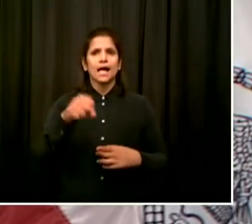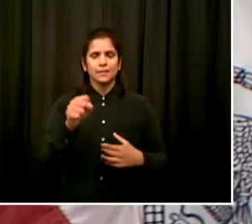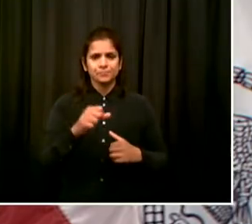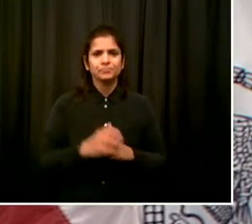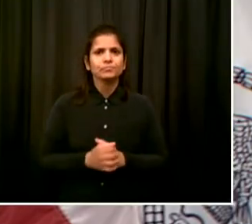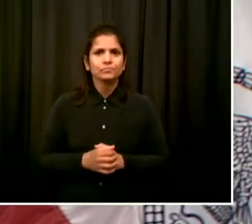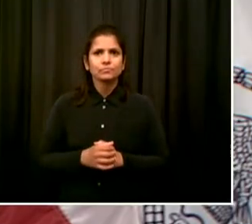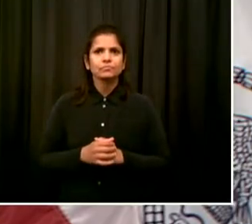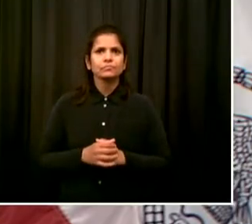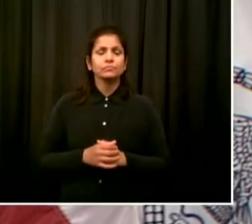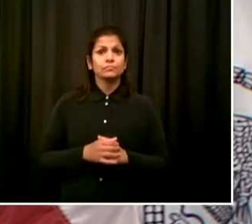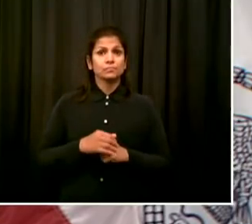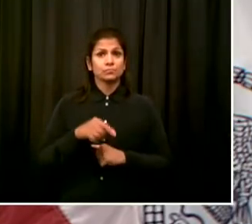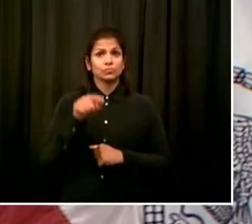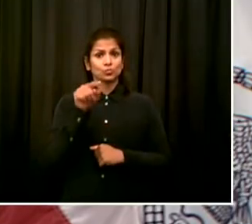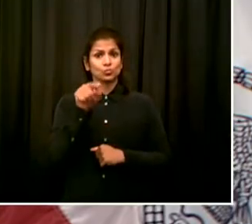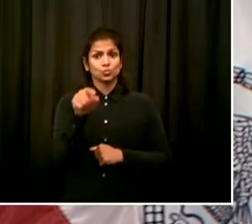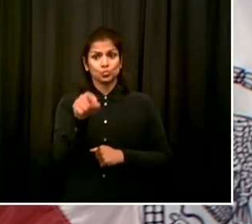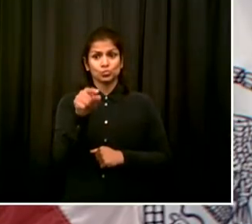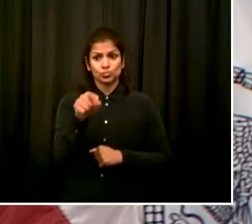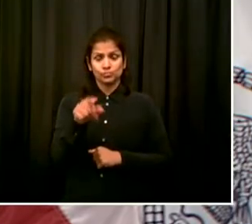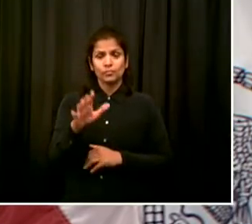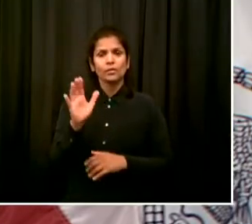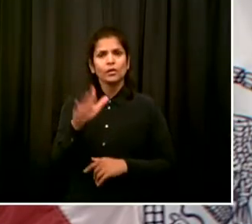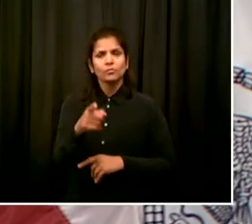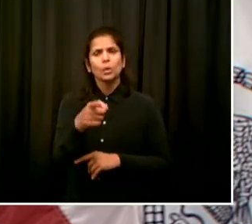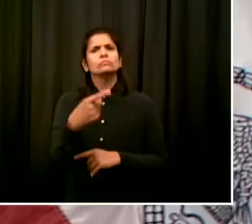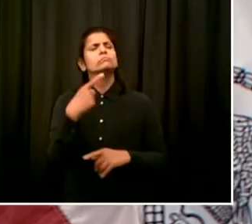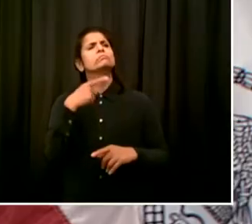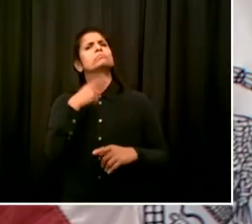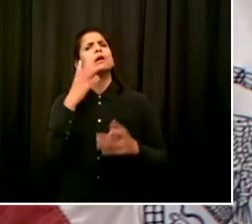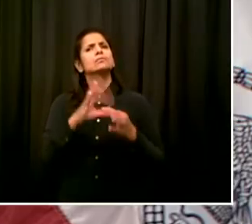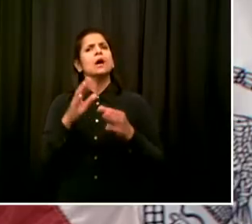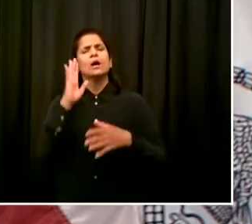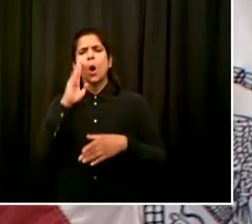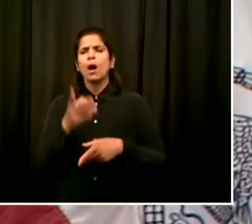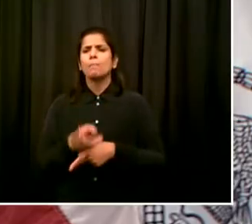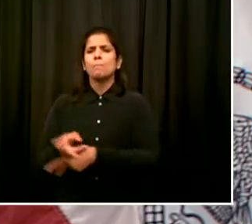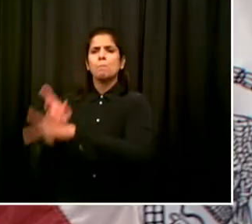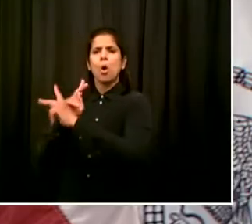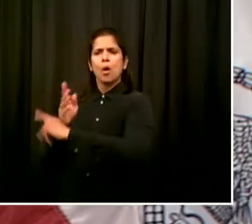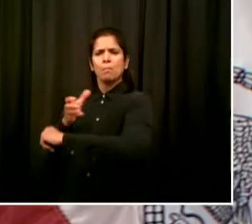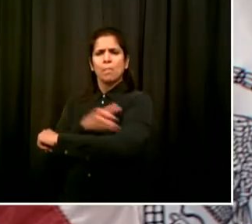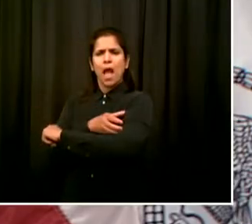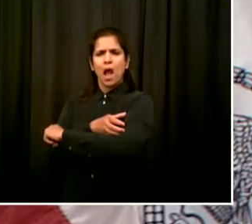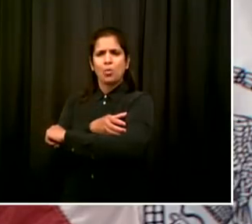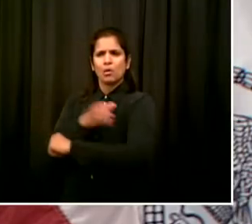GO AHEAD. THE SECOND QUESTION , YOU TALKED ABOUT THE